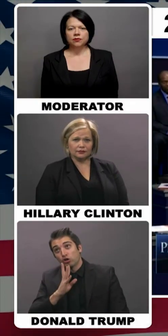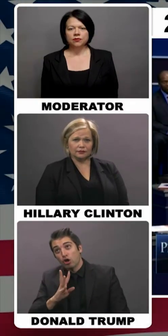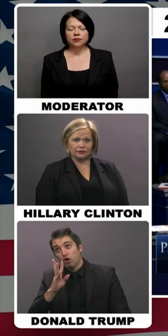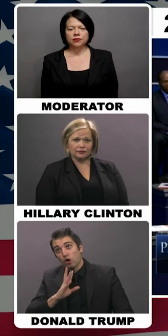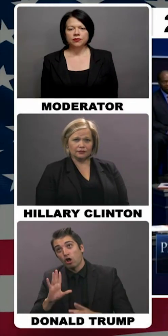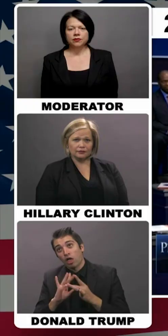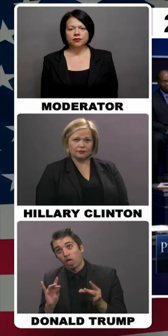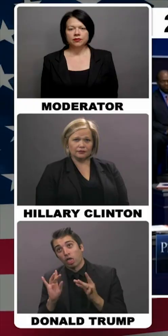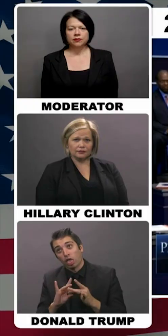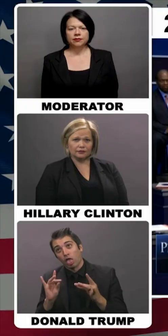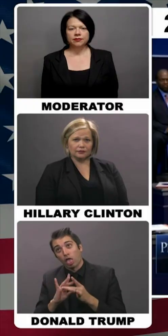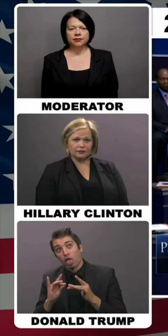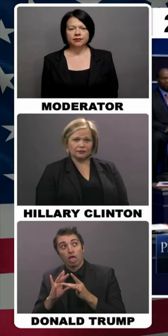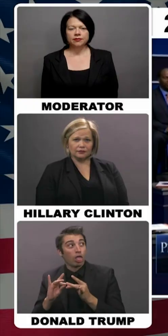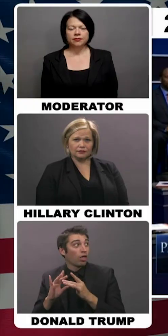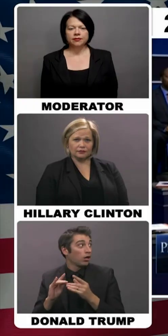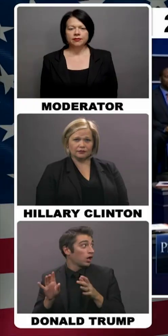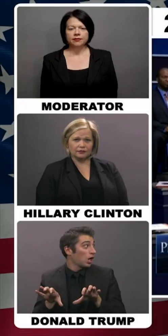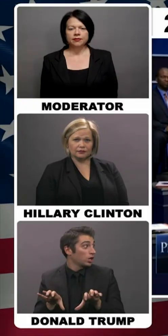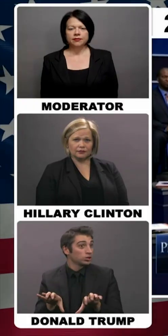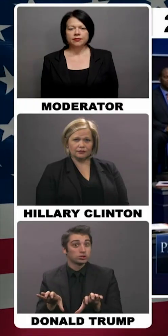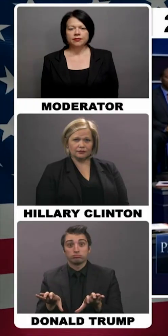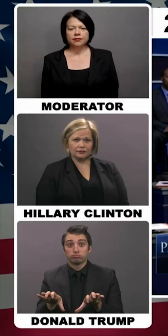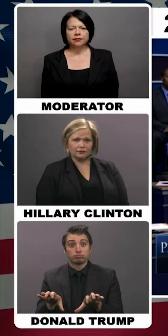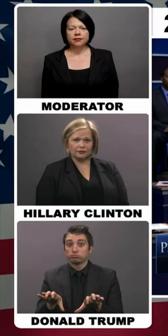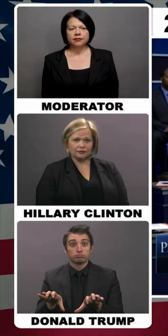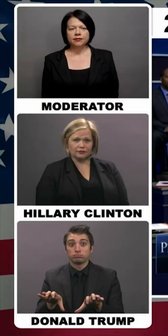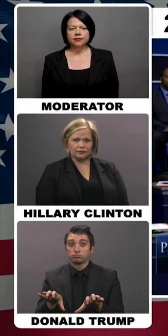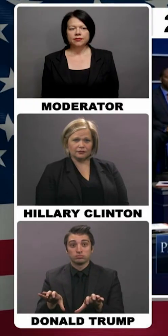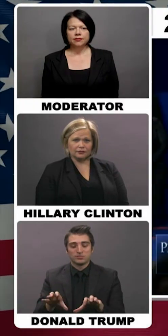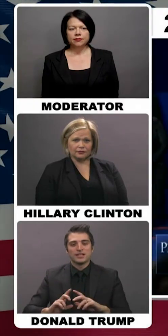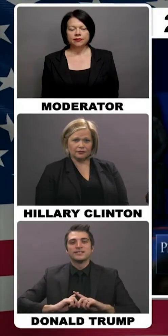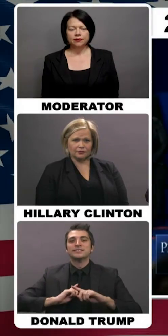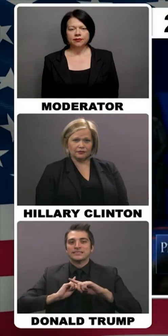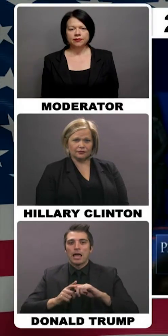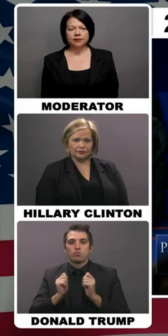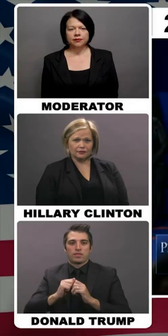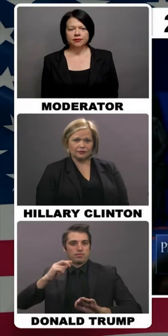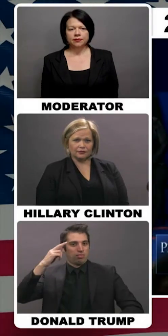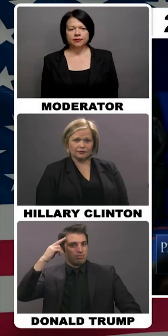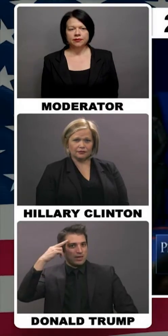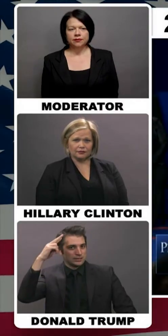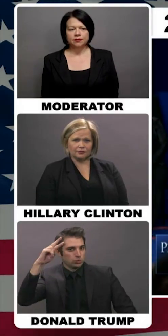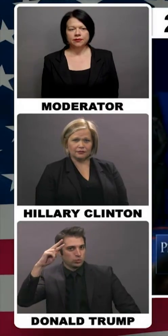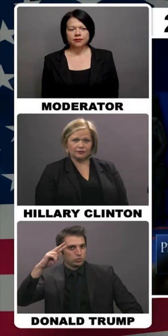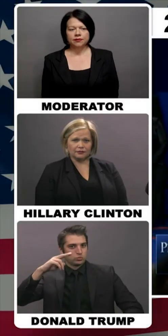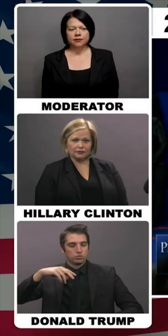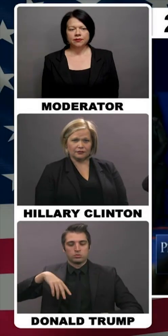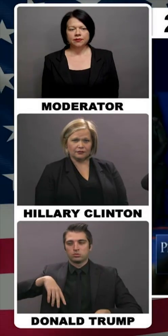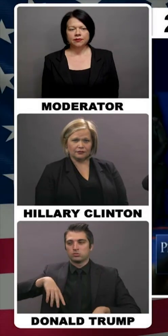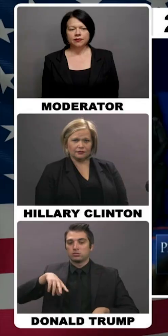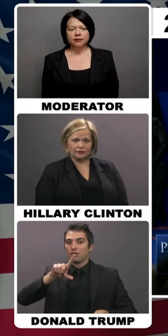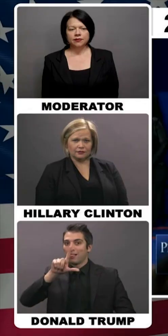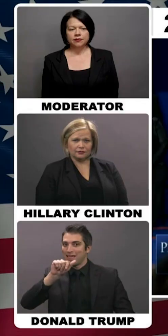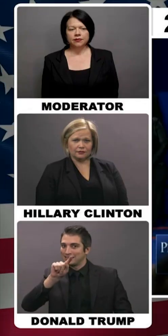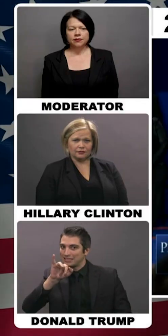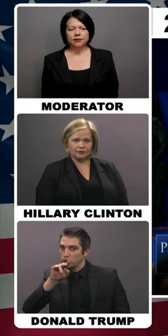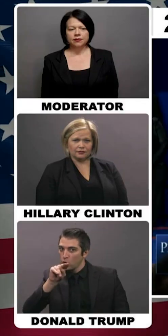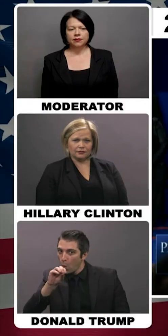She doesn't get it done. Same with the Latino Americans, the Hispanic Americans, the same exact thing.